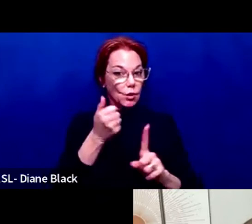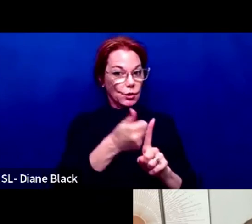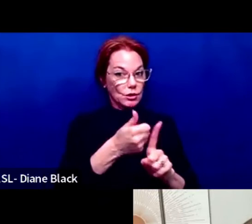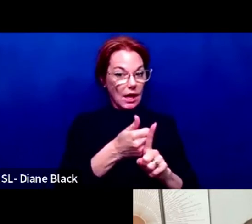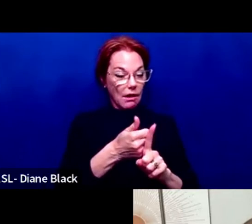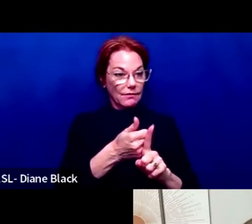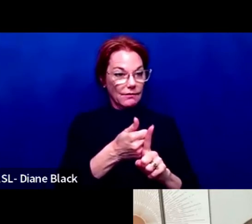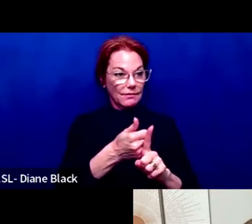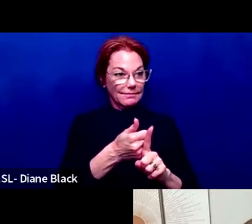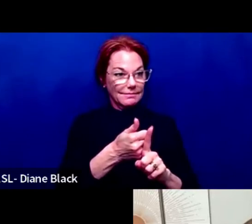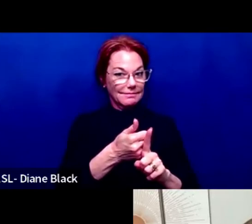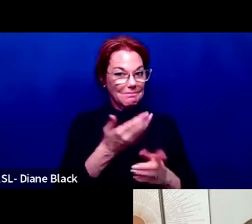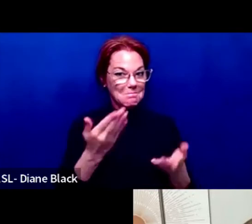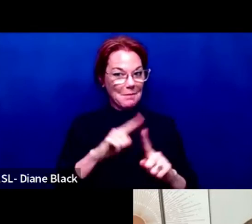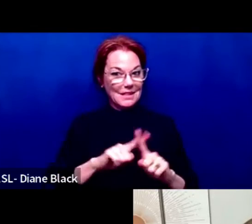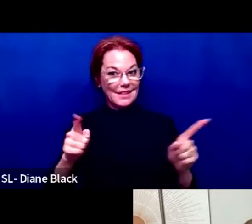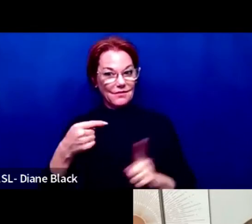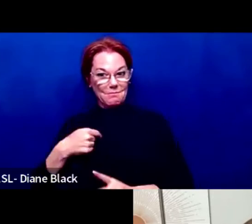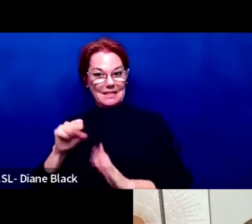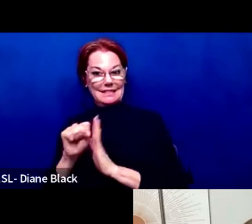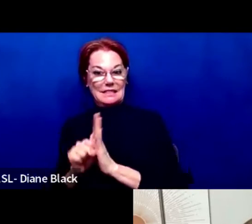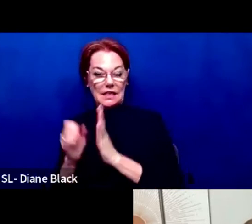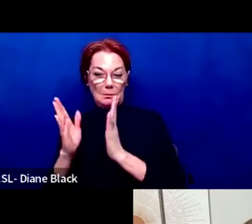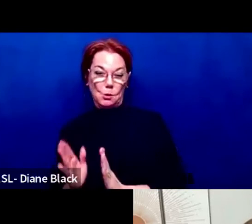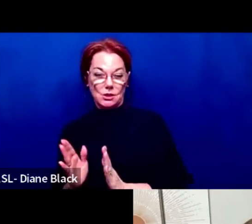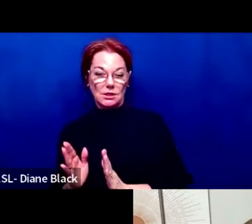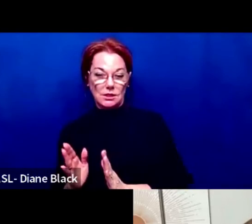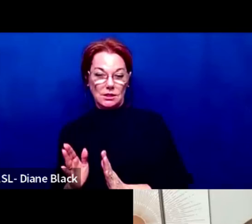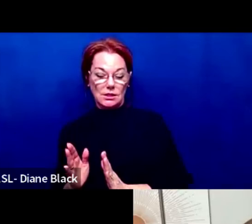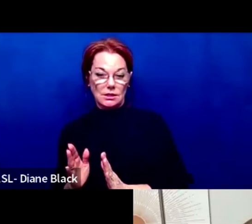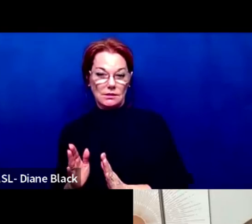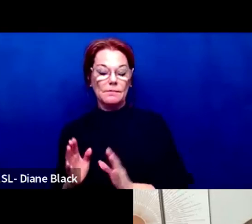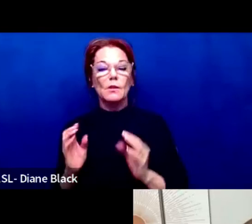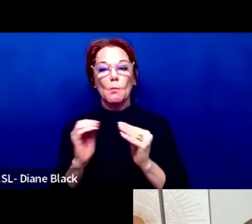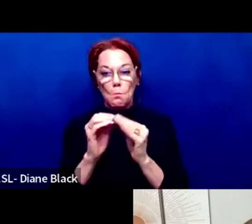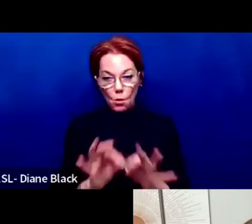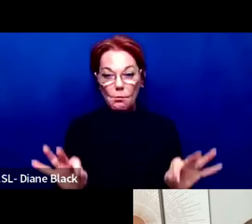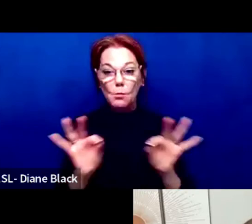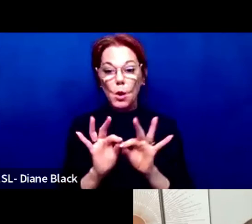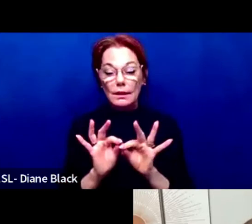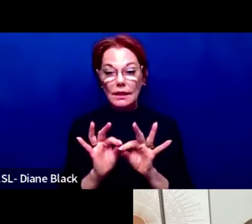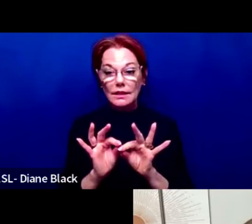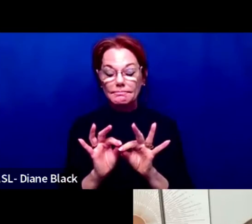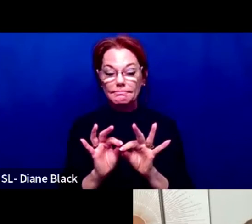identified for him as his primary issue. And probably more importantly, it's also connected, that everything is